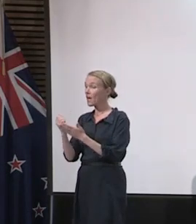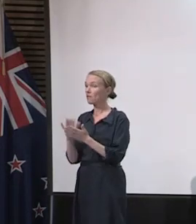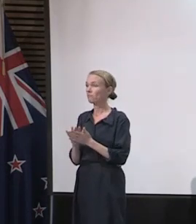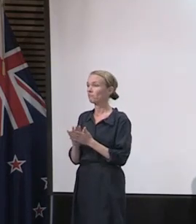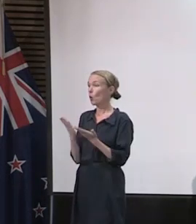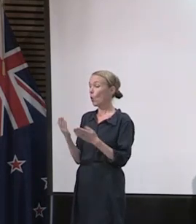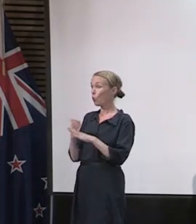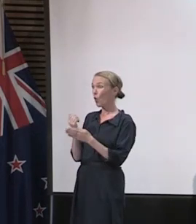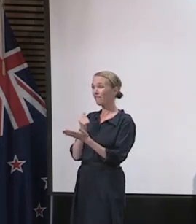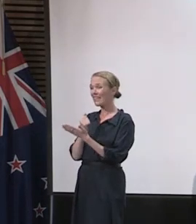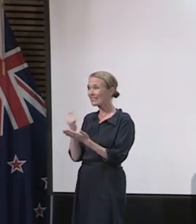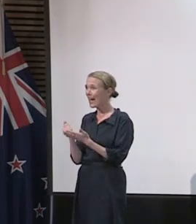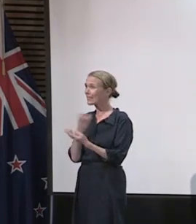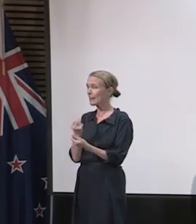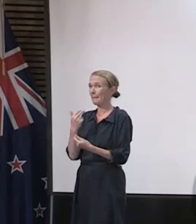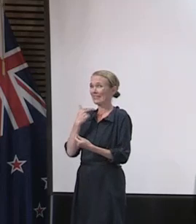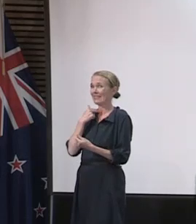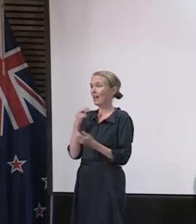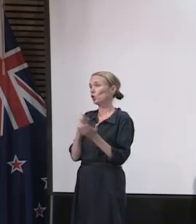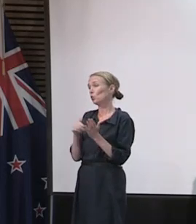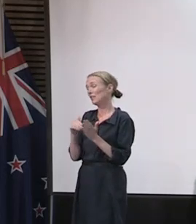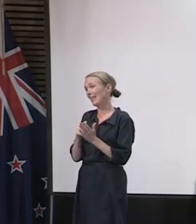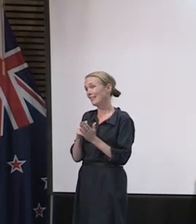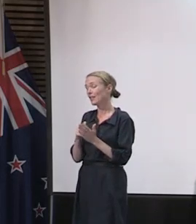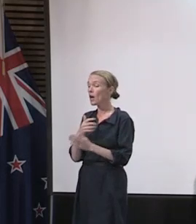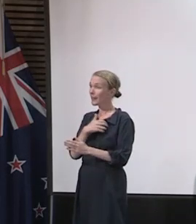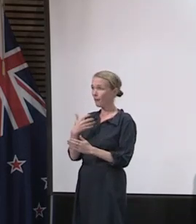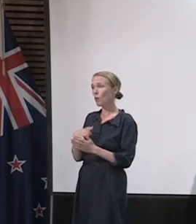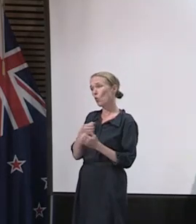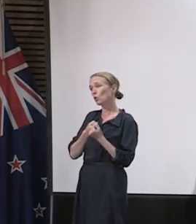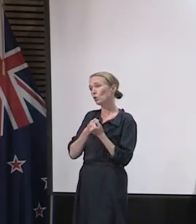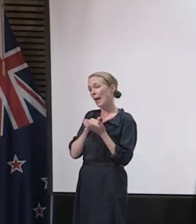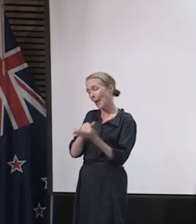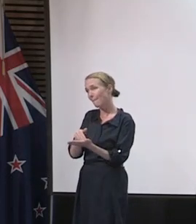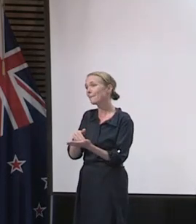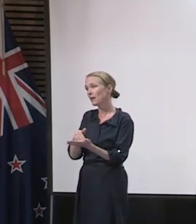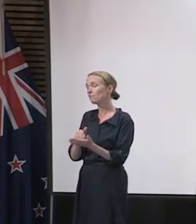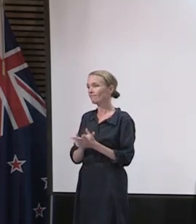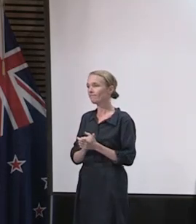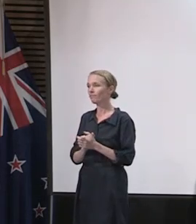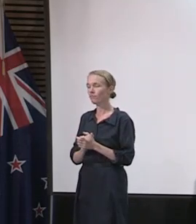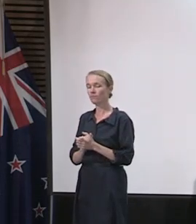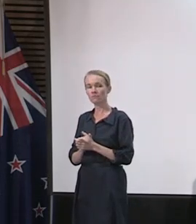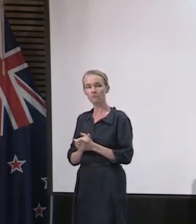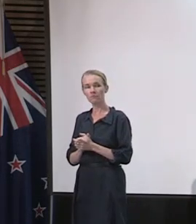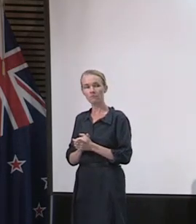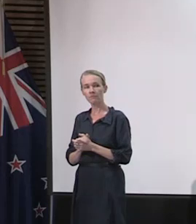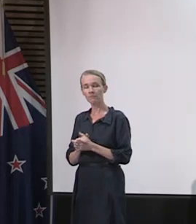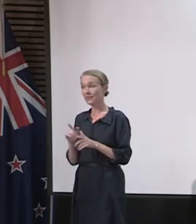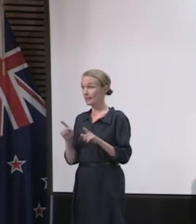visa, someone who had a work visa. That is why we have sought to support them. So, that would be my perspective